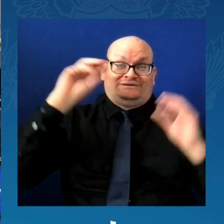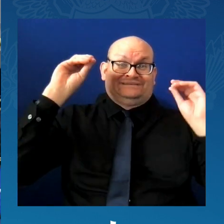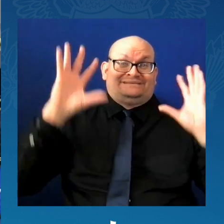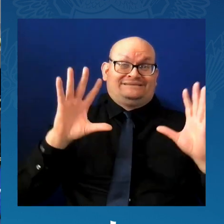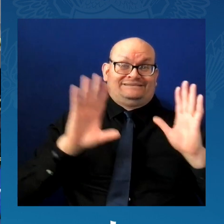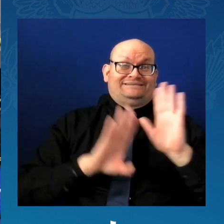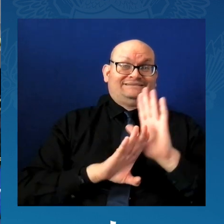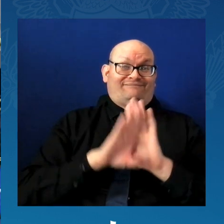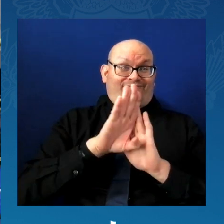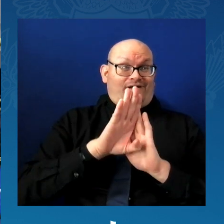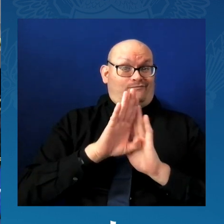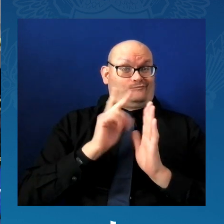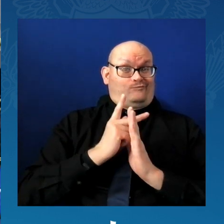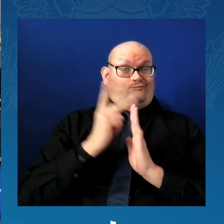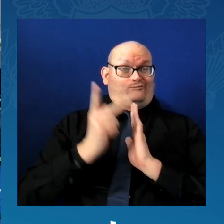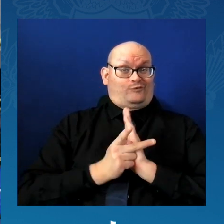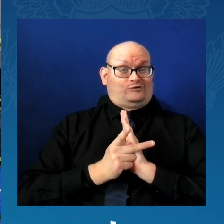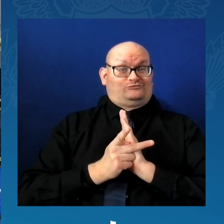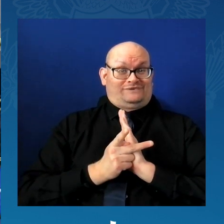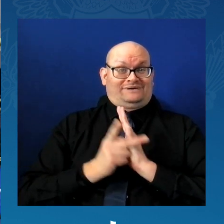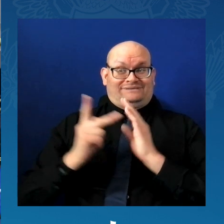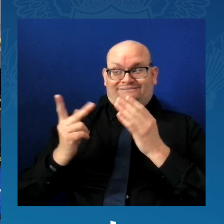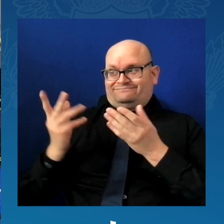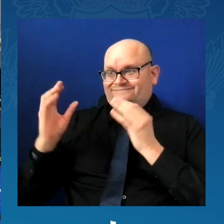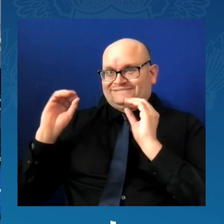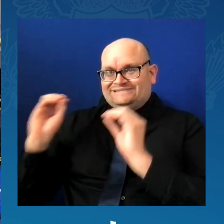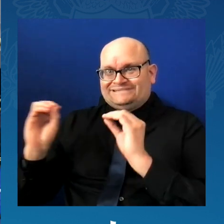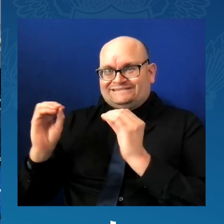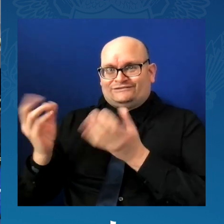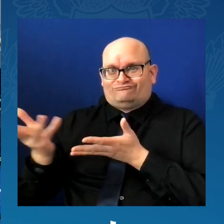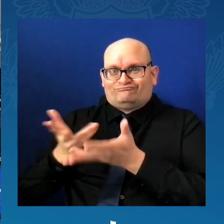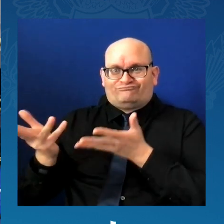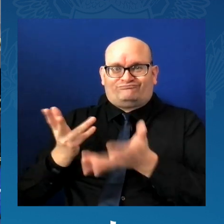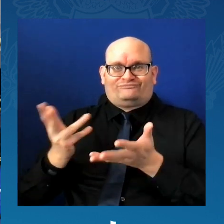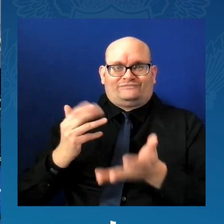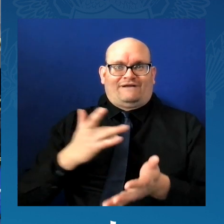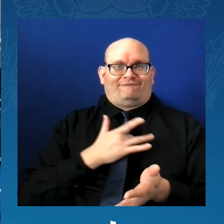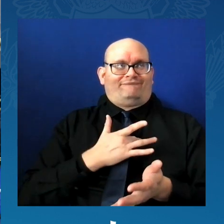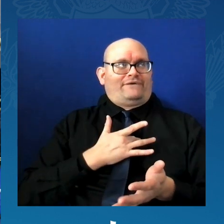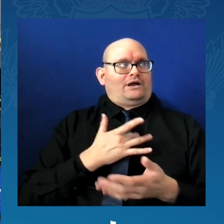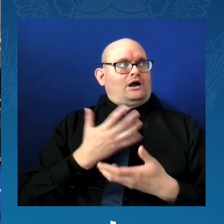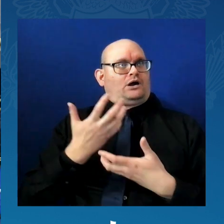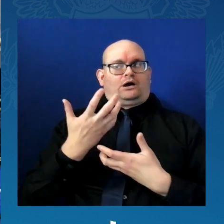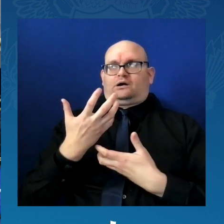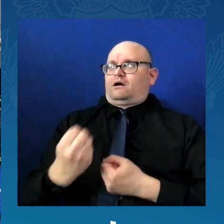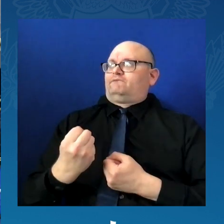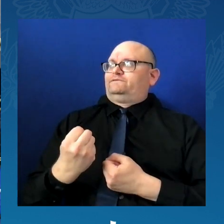as well as build their own confidence to teach complex subjects. With more of these professional development opportunities,